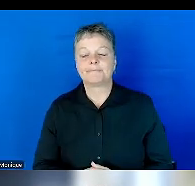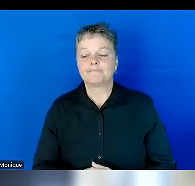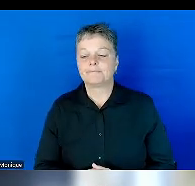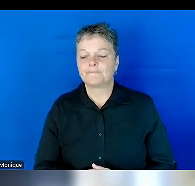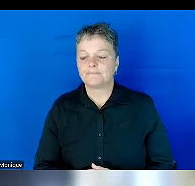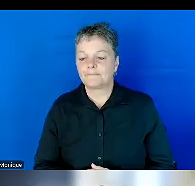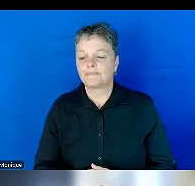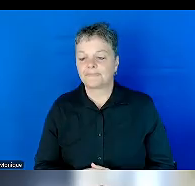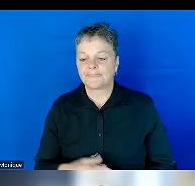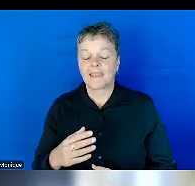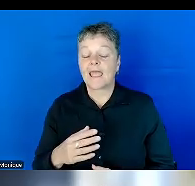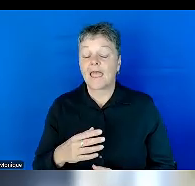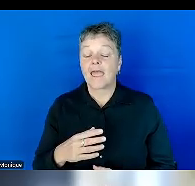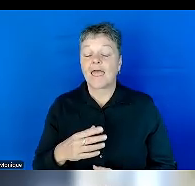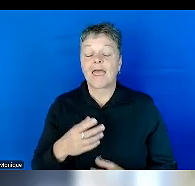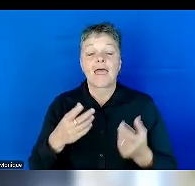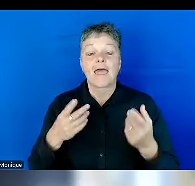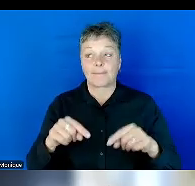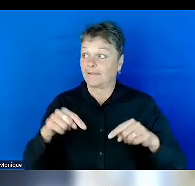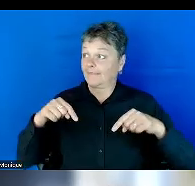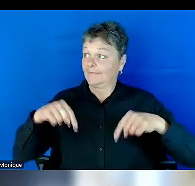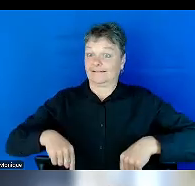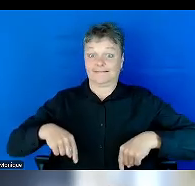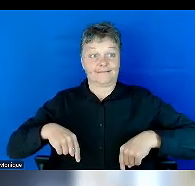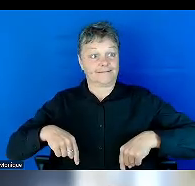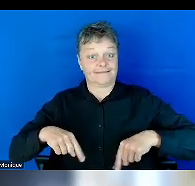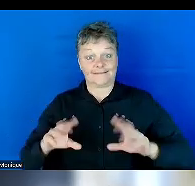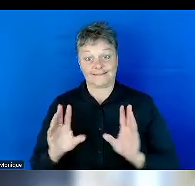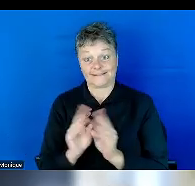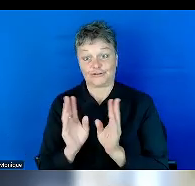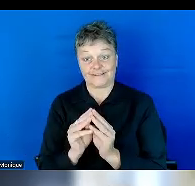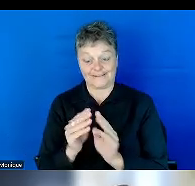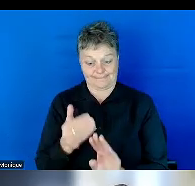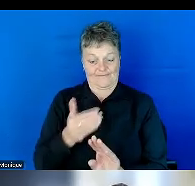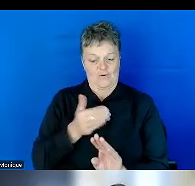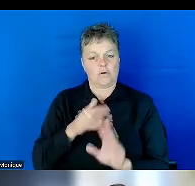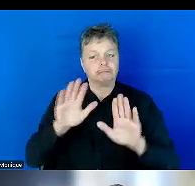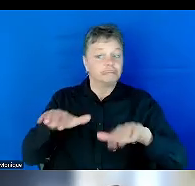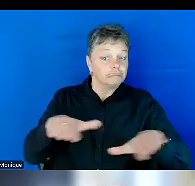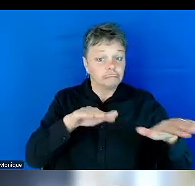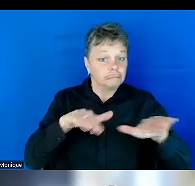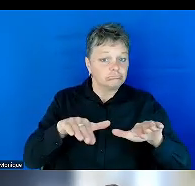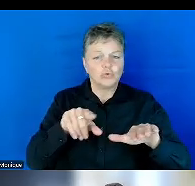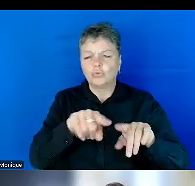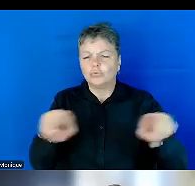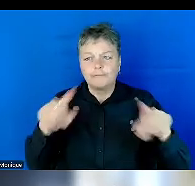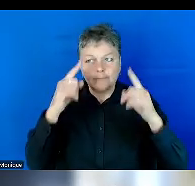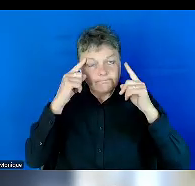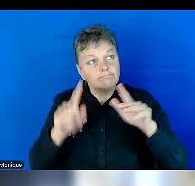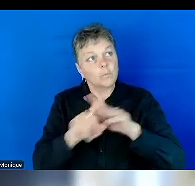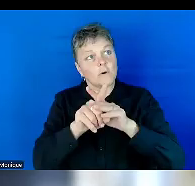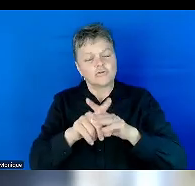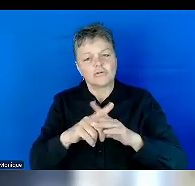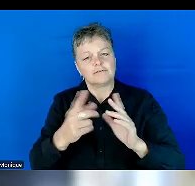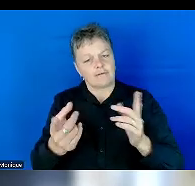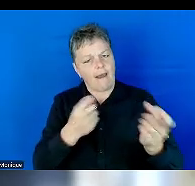questions that also came up during registration about whether we can do one area or another area.